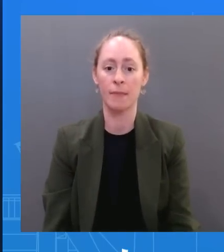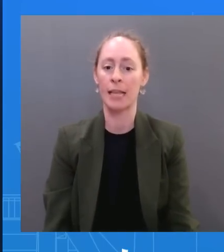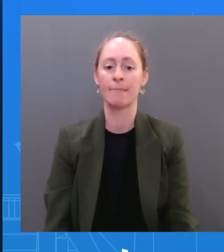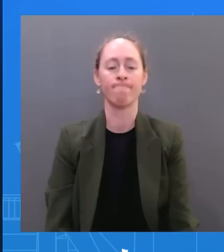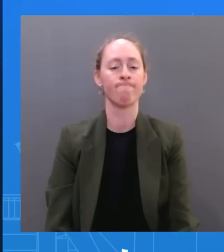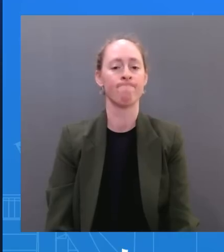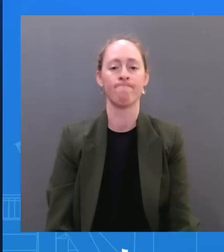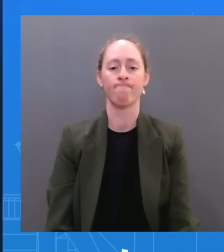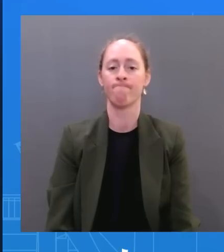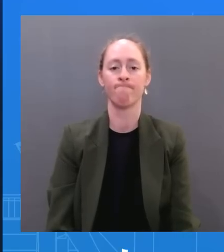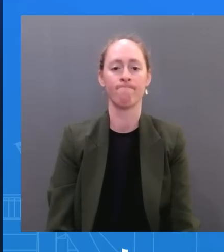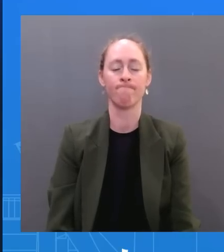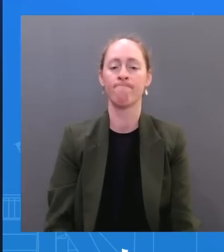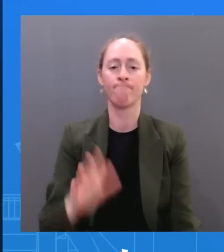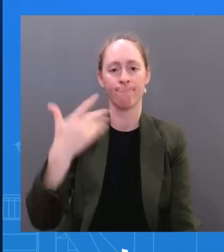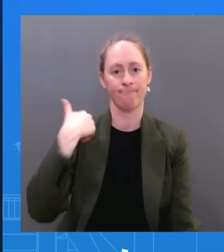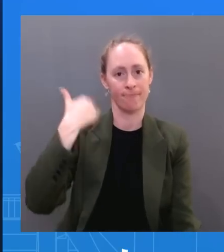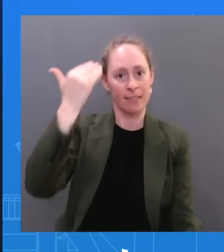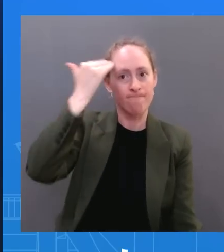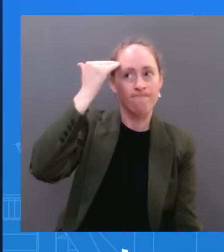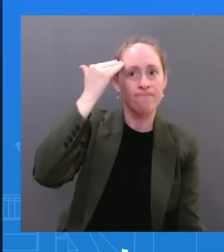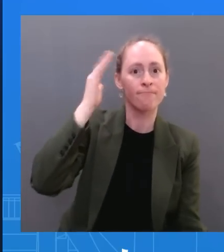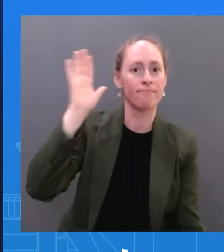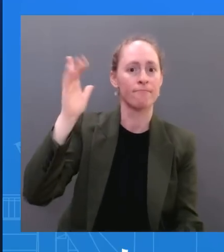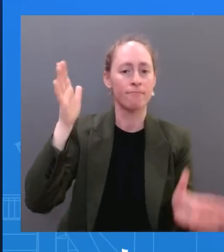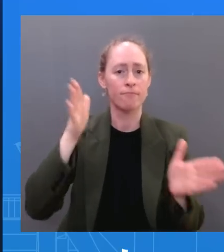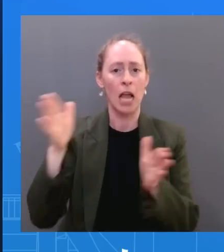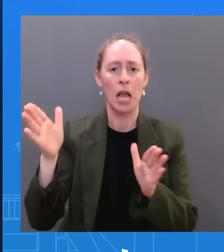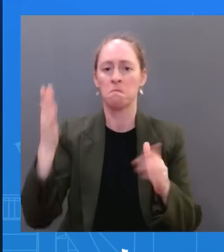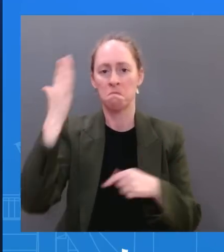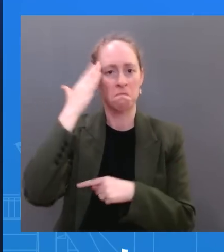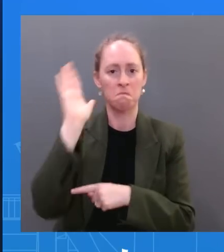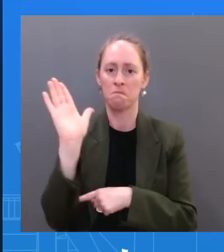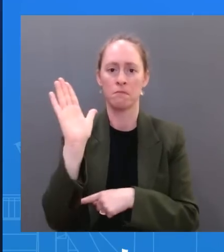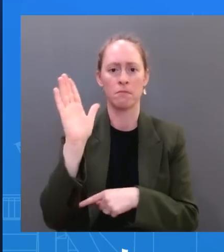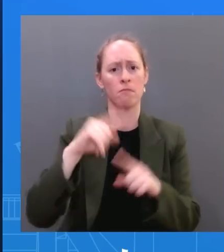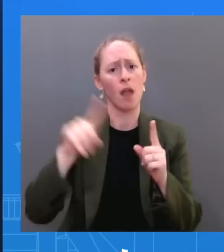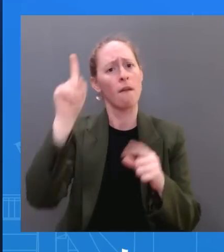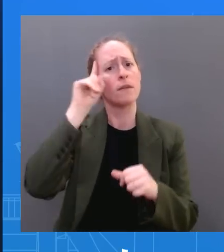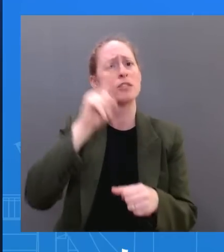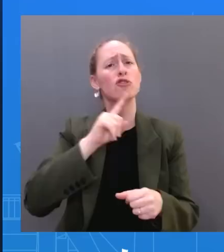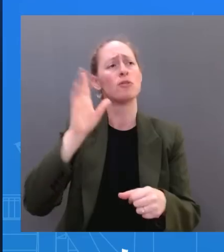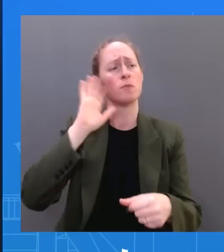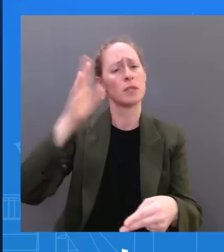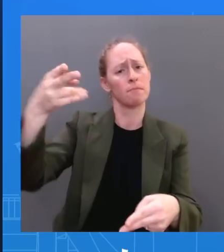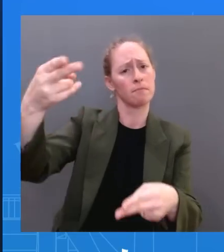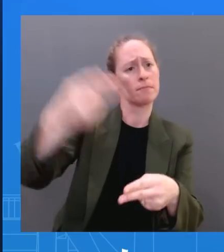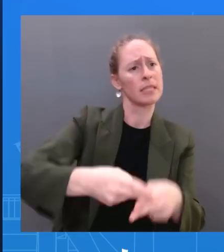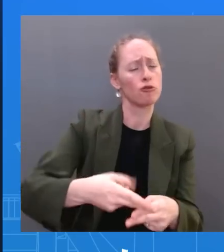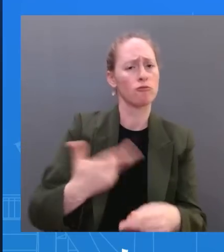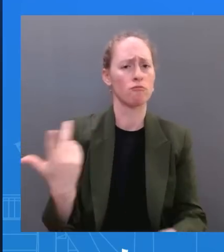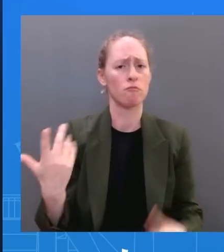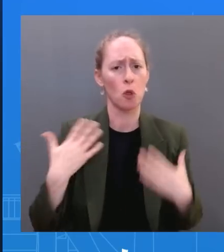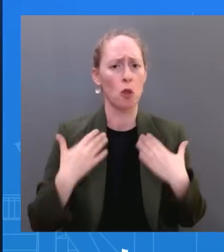on human rights-related issues and other issues. And then, of course, you'll have the opportunity to ask him about that after the trip occurs. Yes.